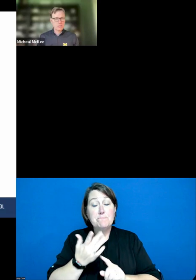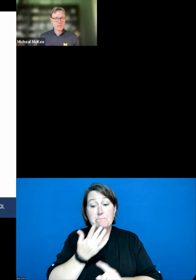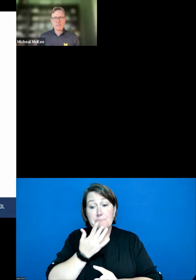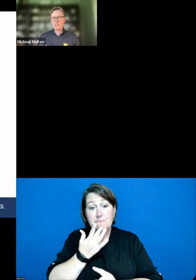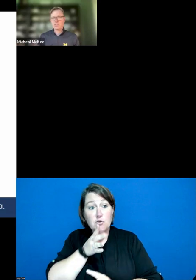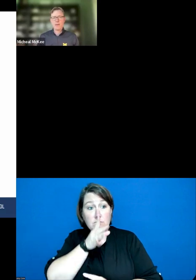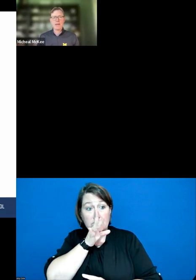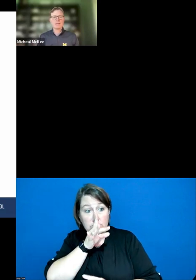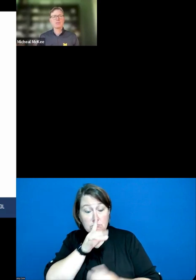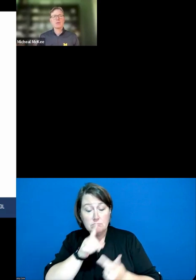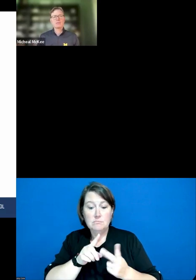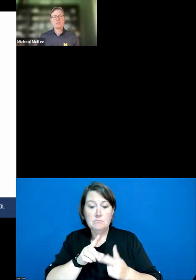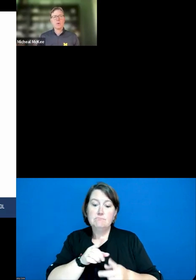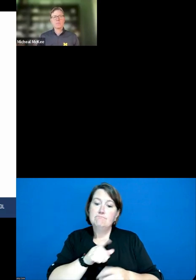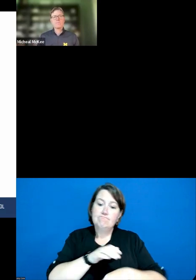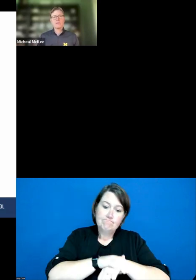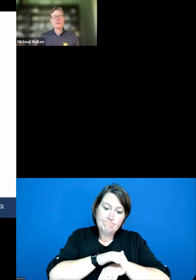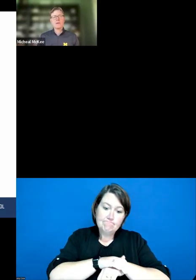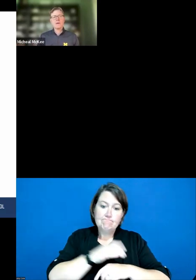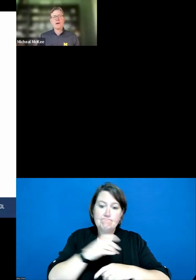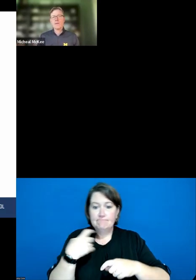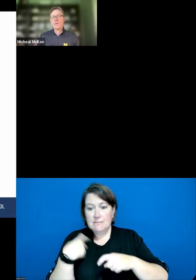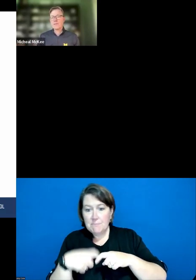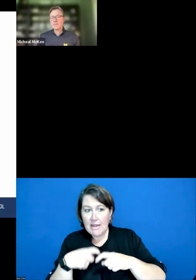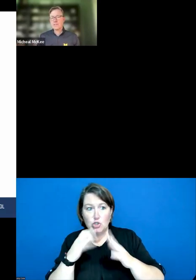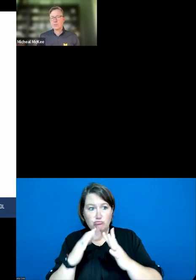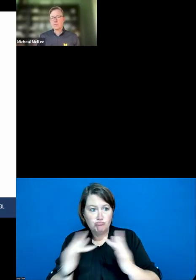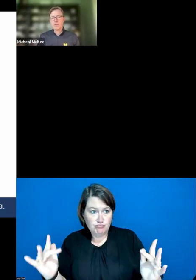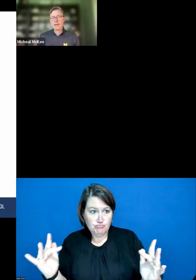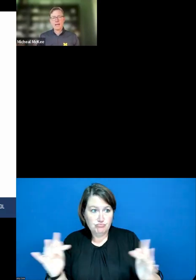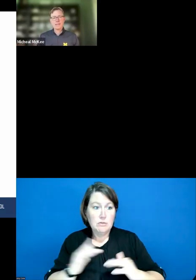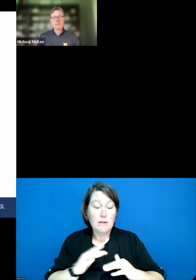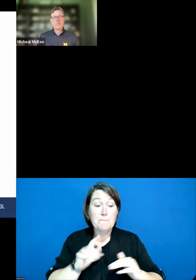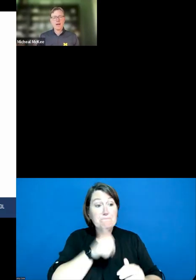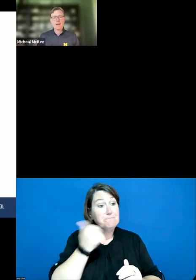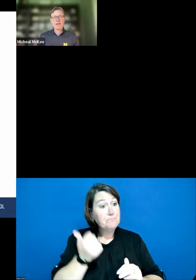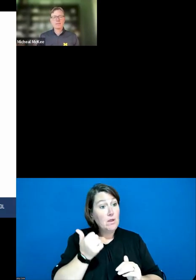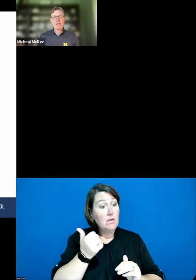English, Spanish, and so on. Other individuals might identify as